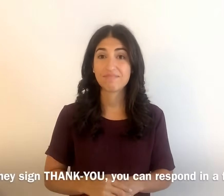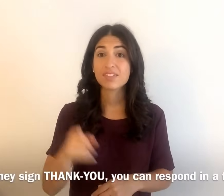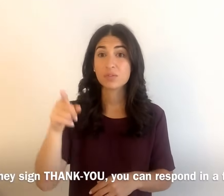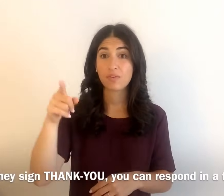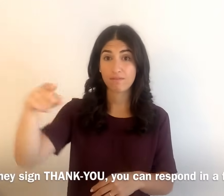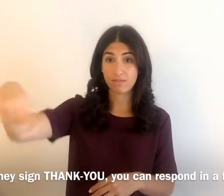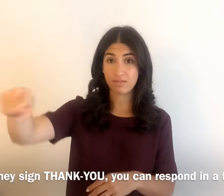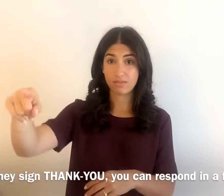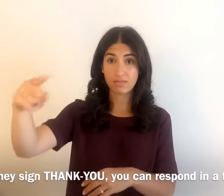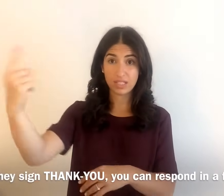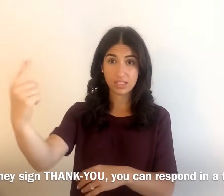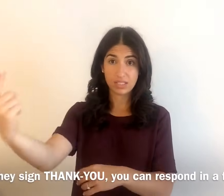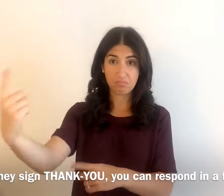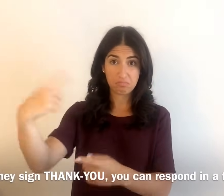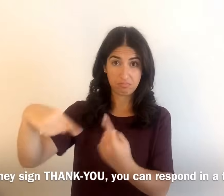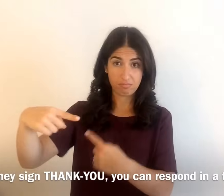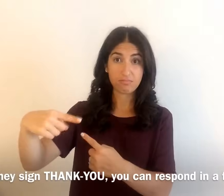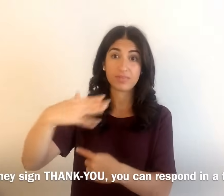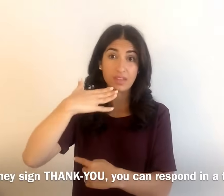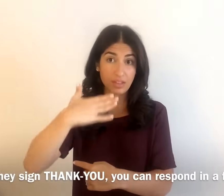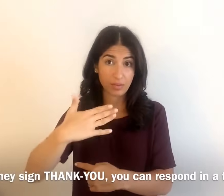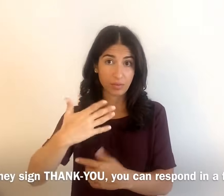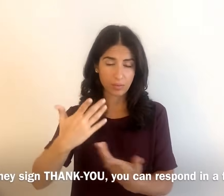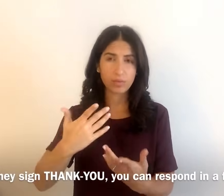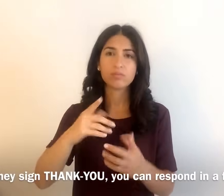so if someone to you signs "thank you", to respond, you can sign "thank you" back - like this: